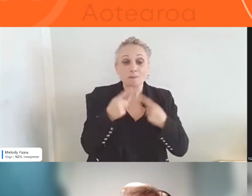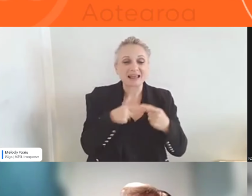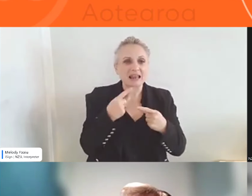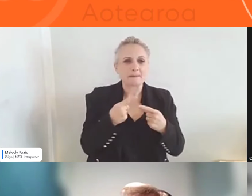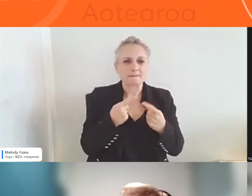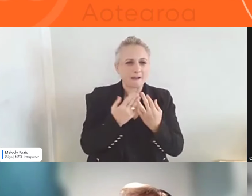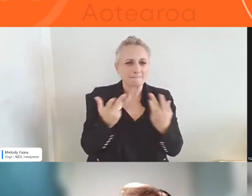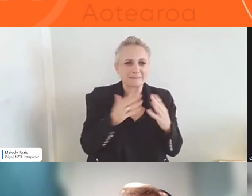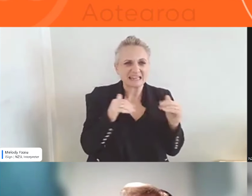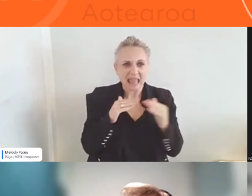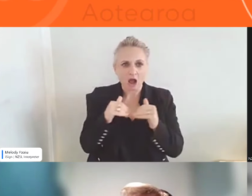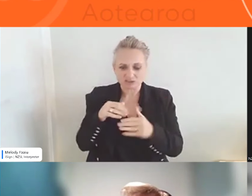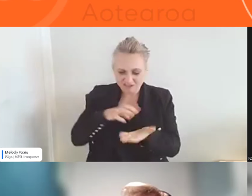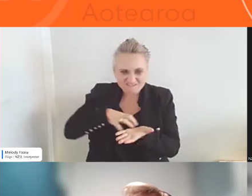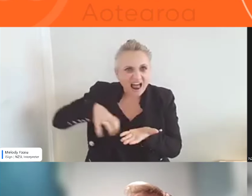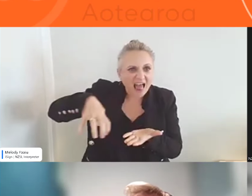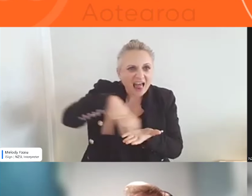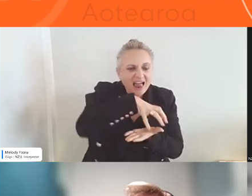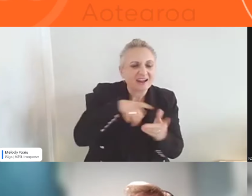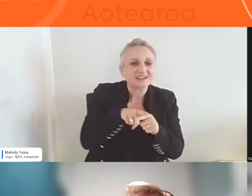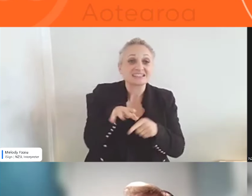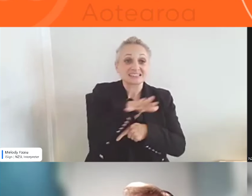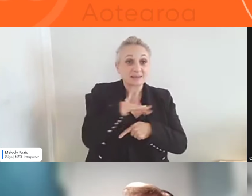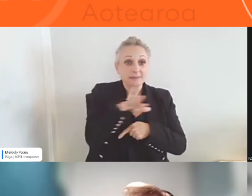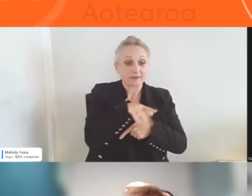standards for noise insulation have not been updated, I believe,